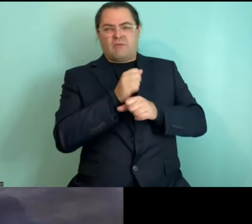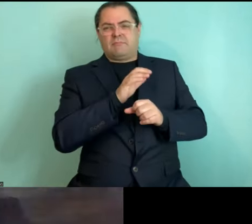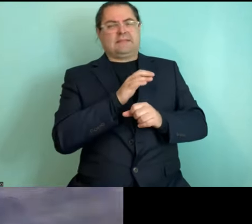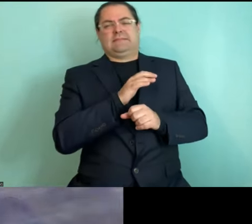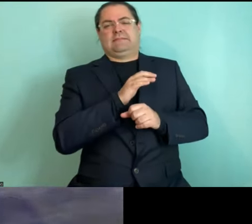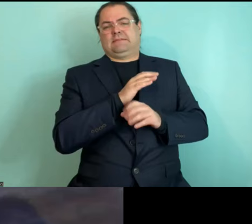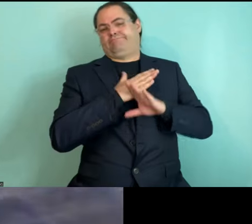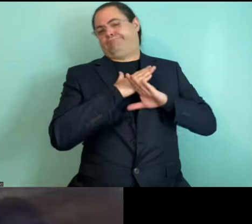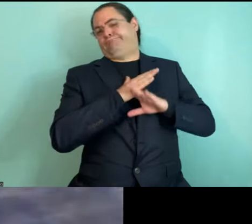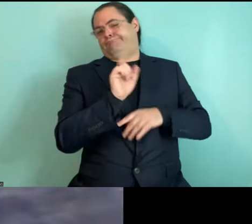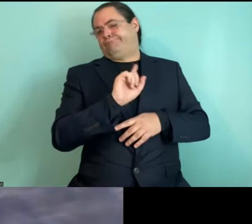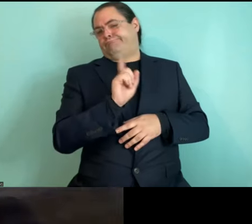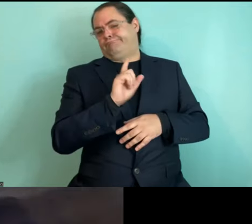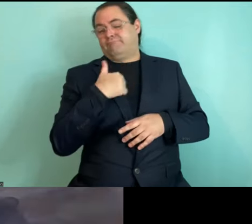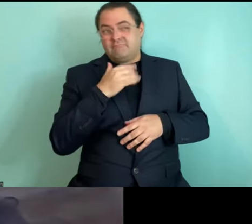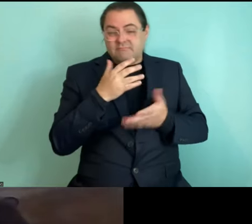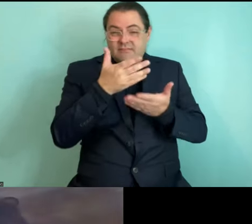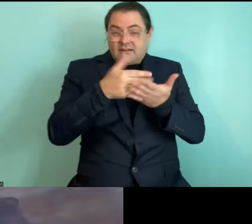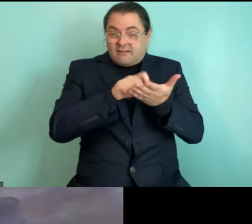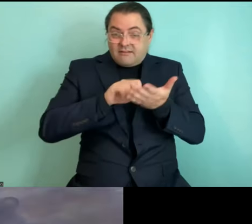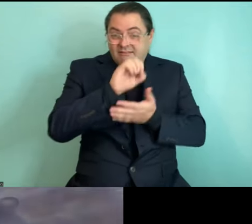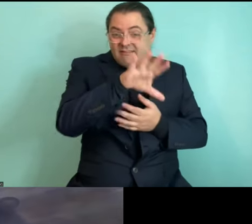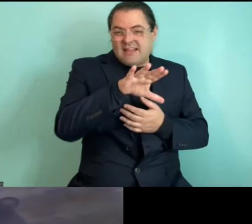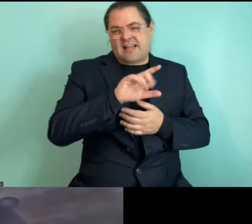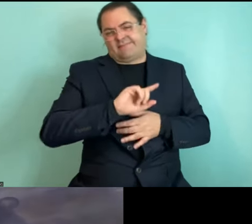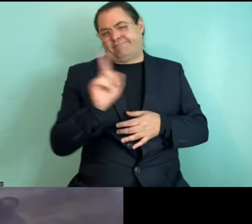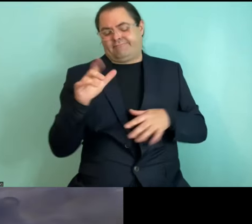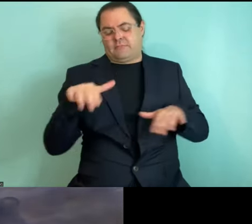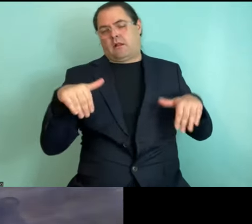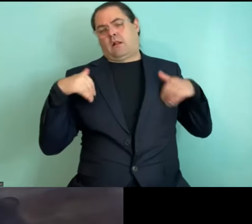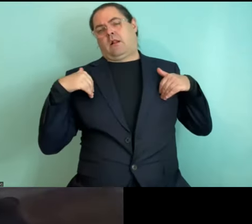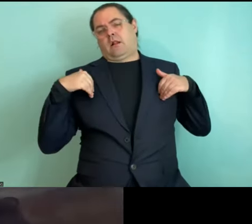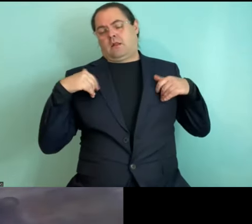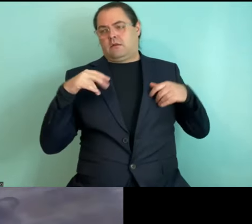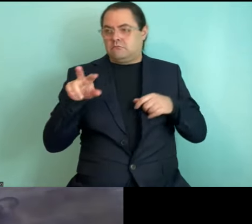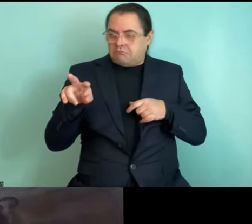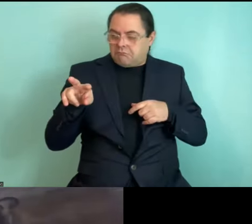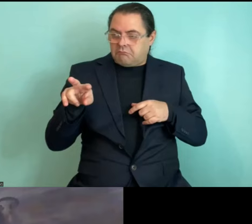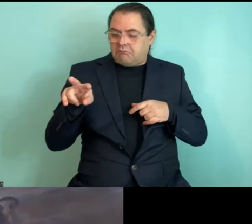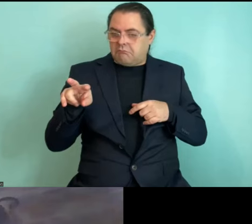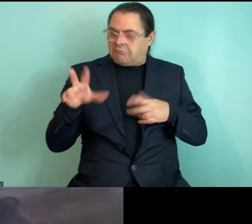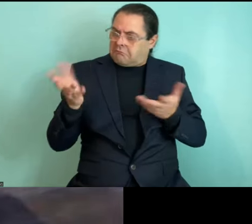it perfectly manager suggestion, but you've got multiple Well, I couldn't use